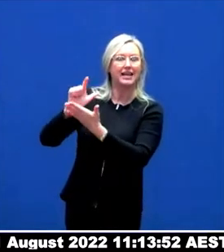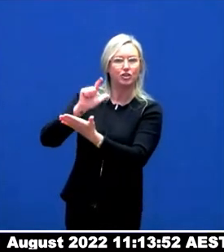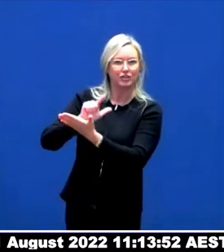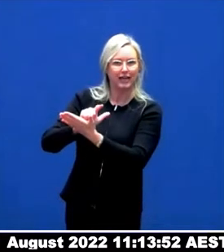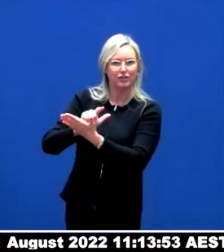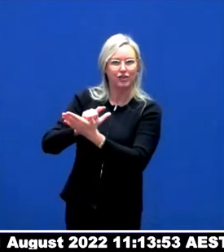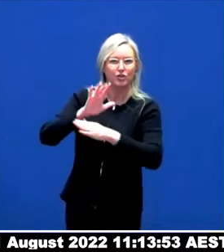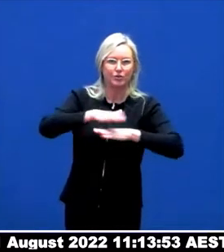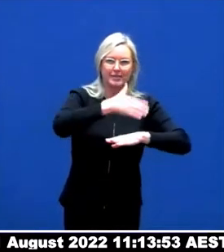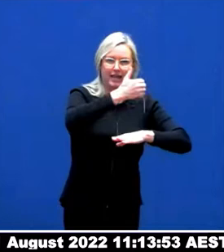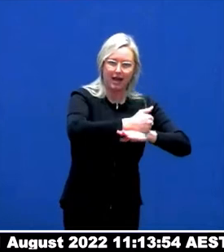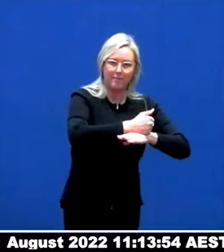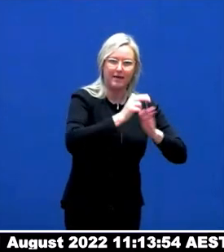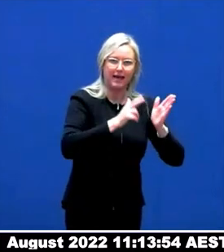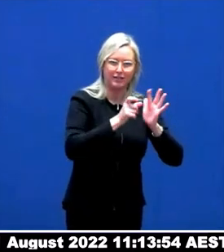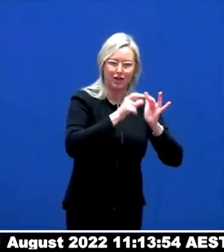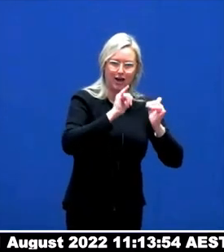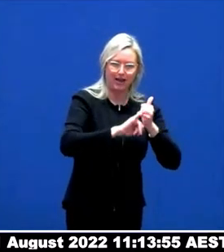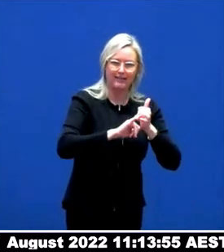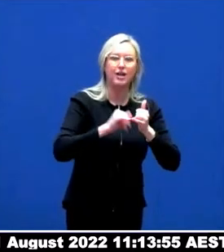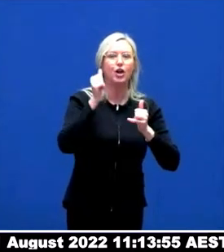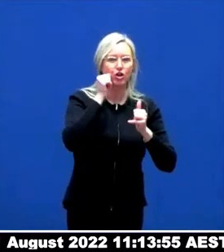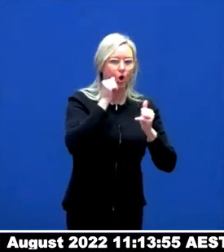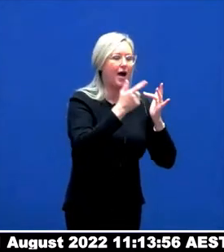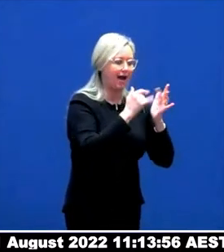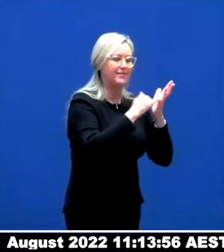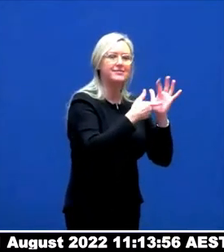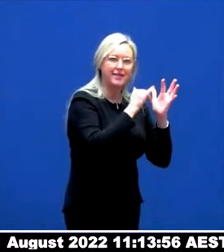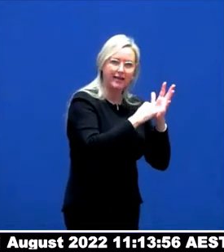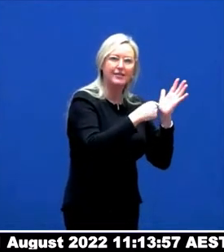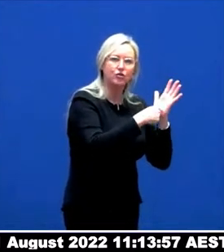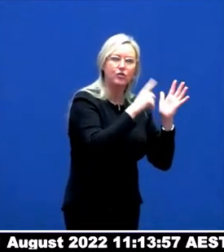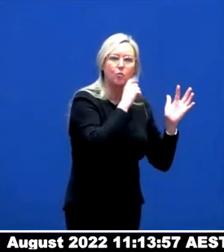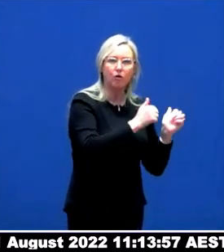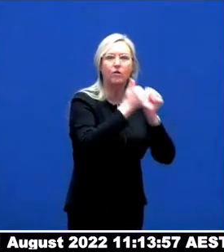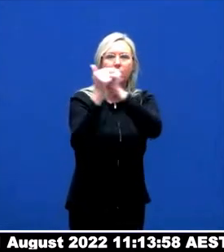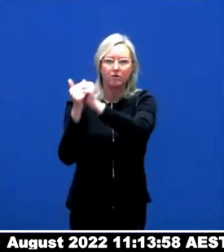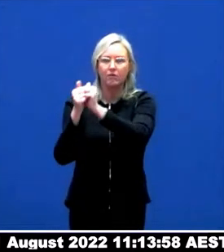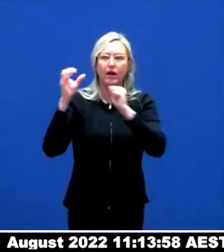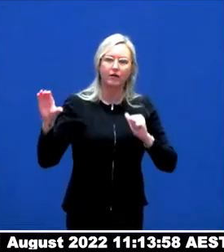process of consultation and cooperation with the states and the states providing financial assistance of one kind or another.